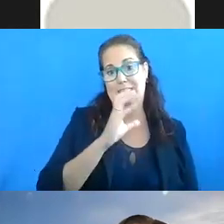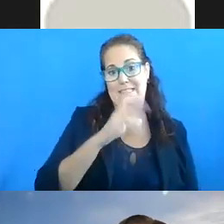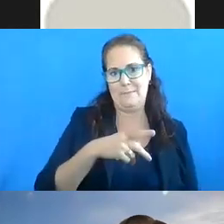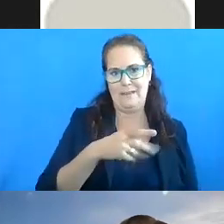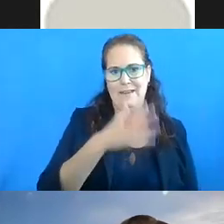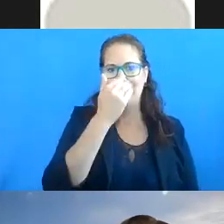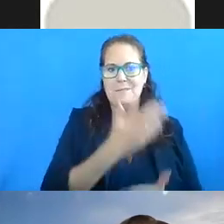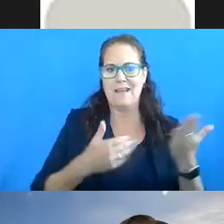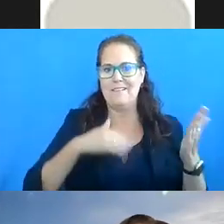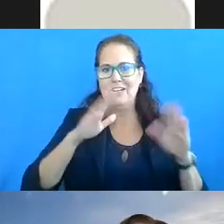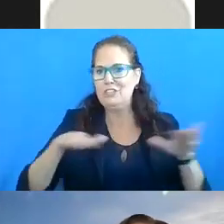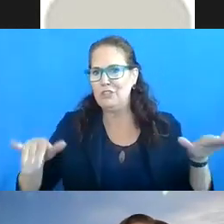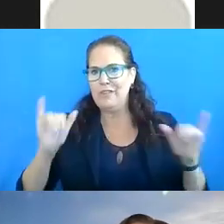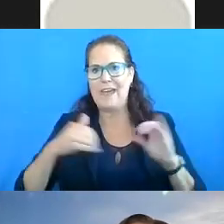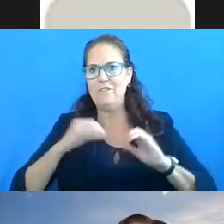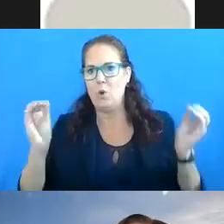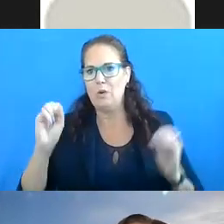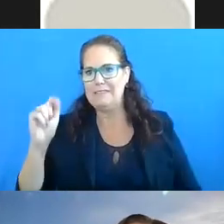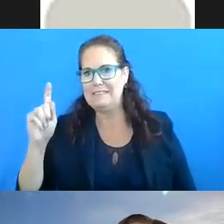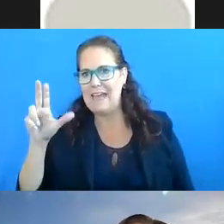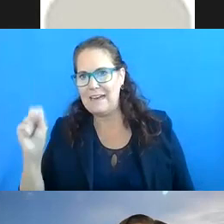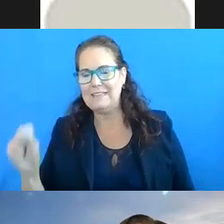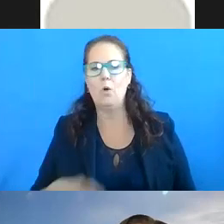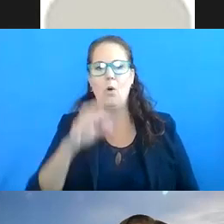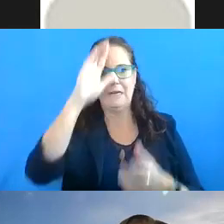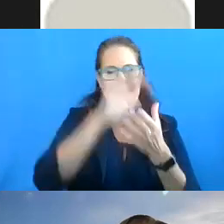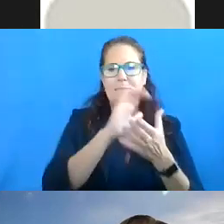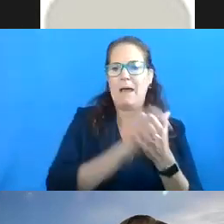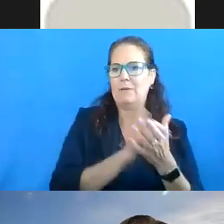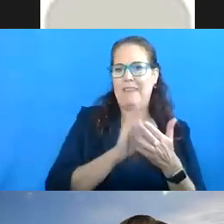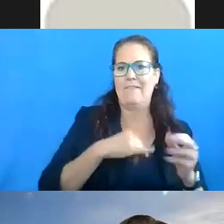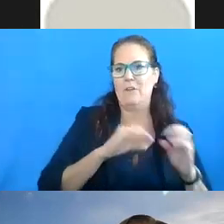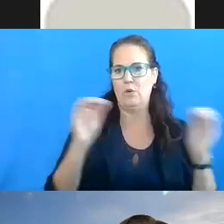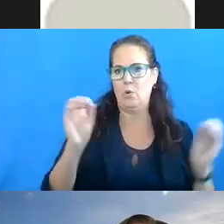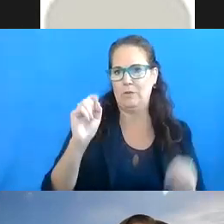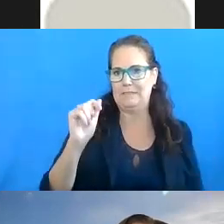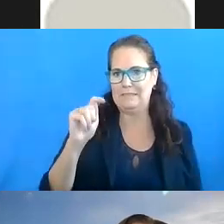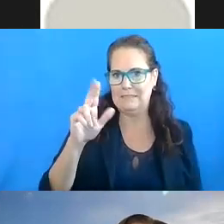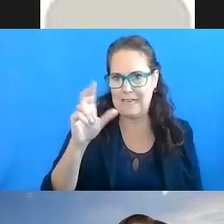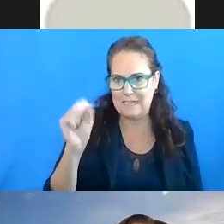did not have status, or some people had spouses that didn’t have status, and there were lots of